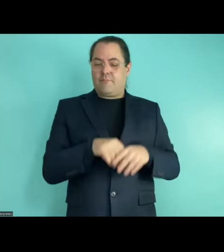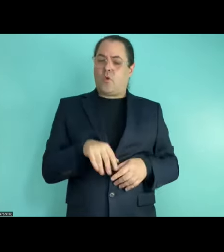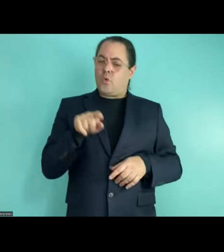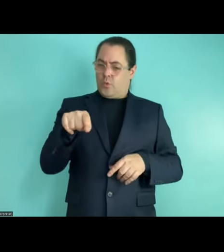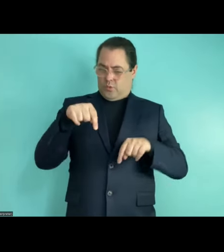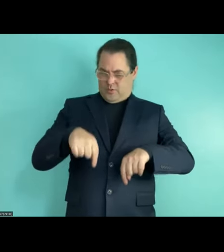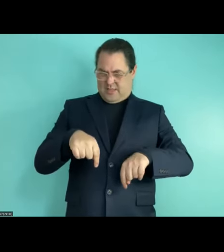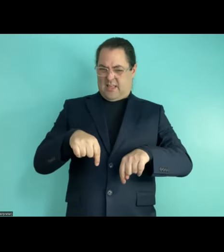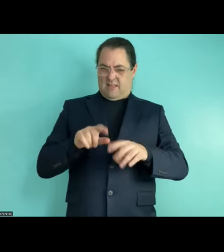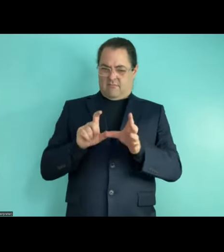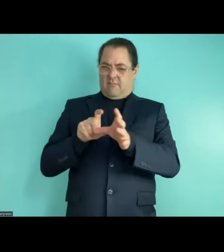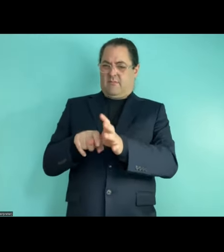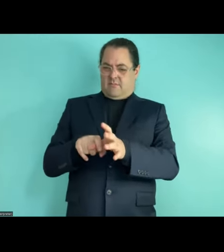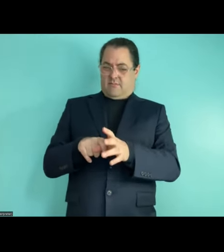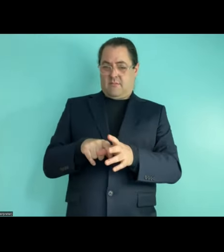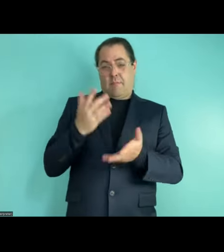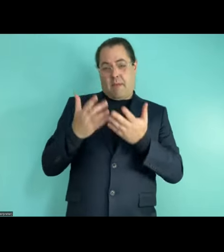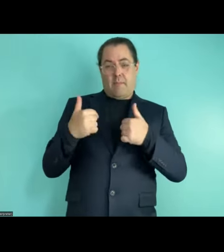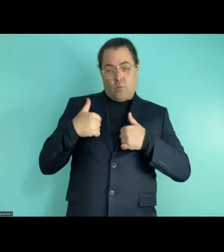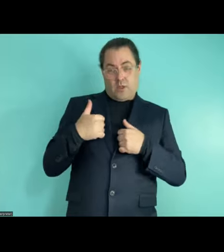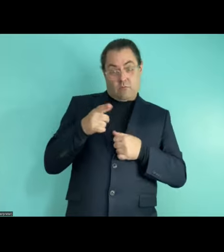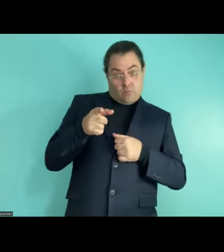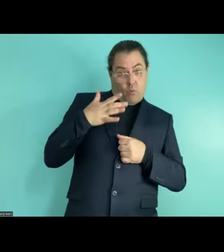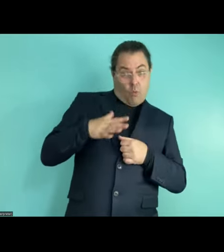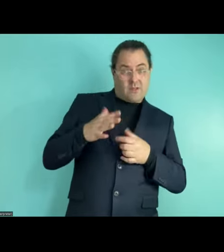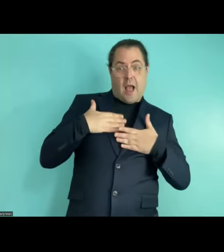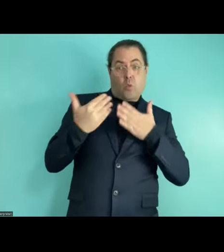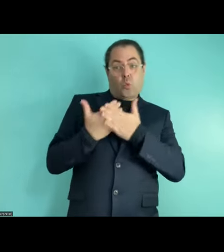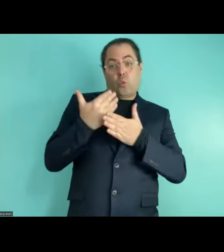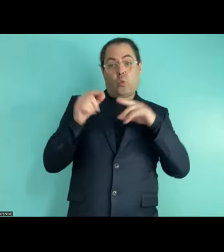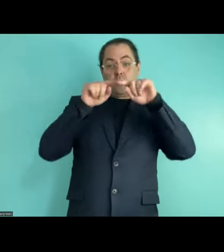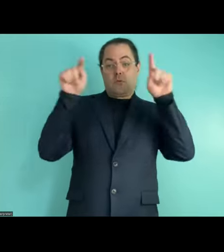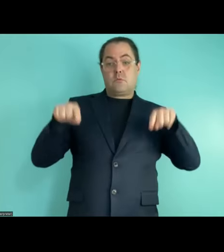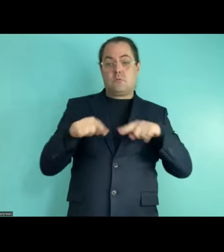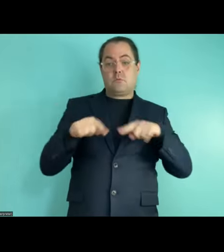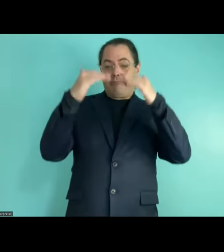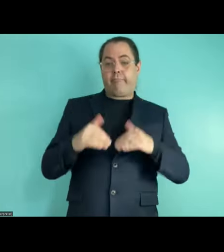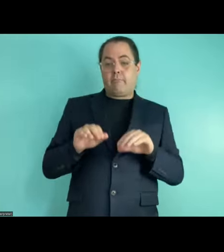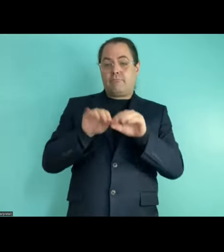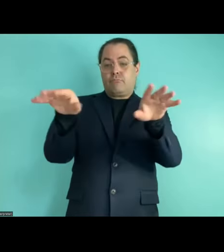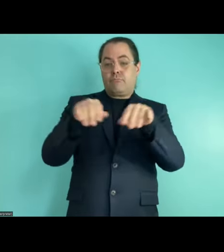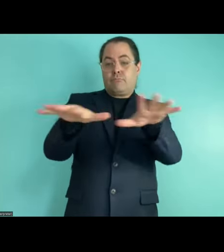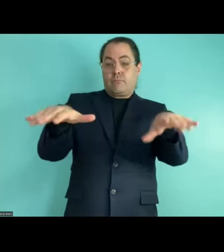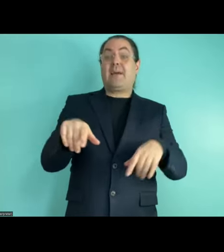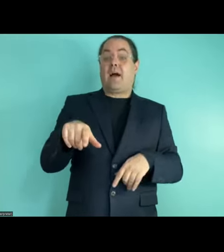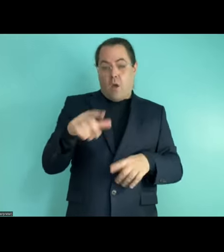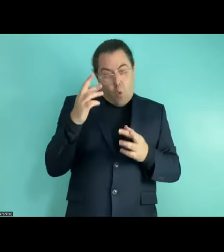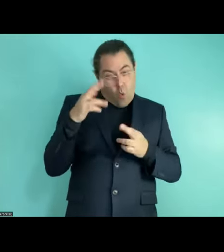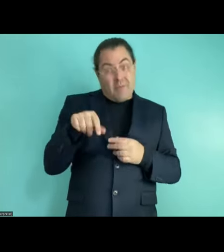asked whether you want to be included in our newsletter, and I hope many of you will have said yes. 16:56:03 If you don't remember. You can also